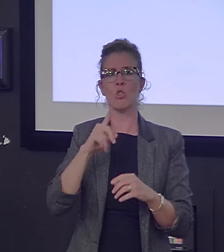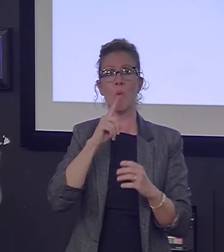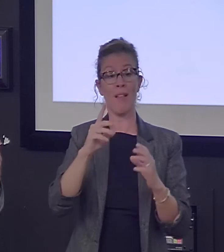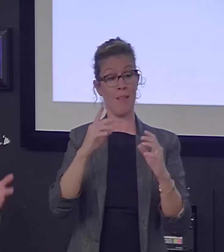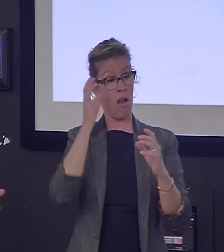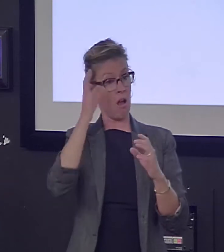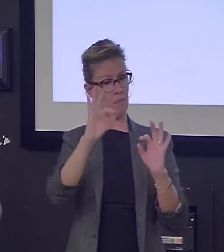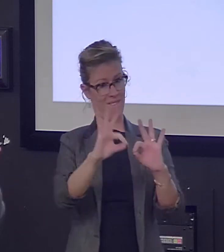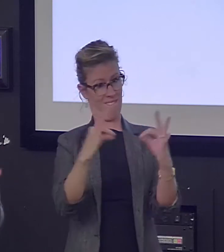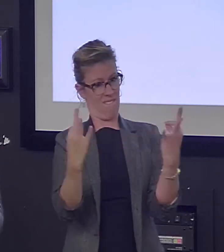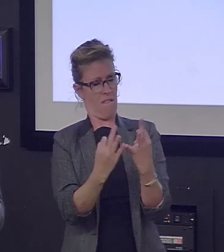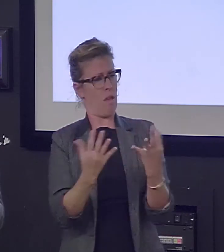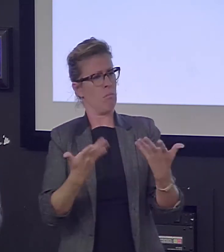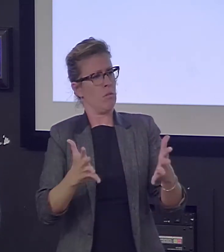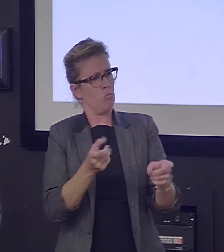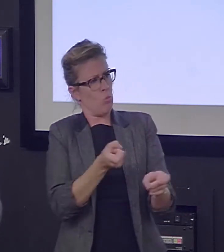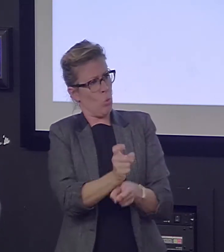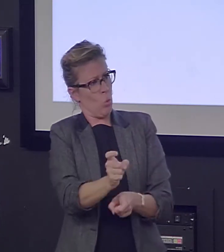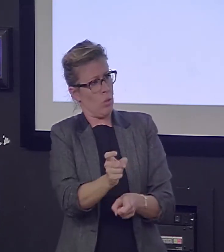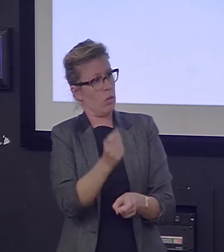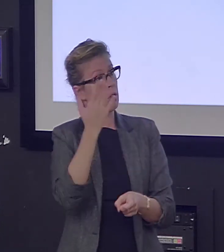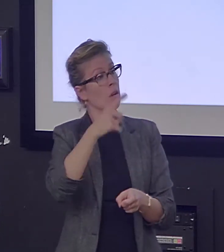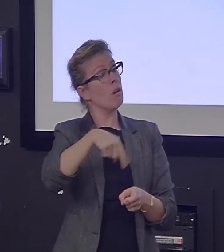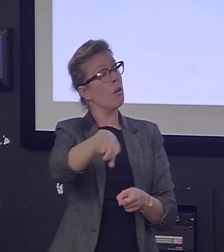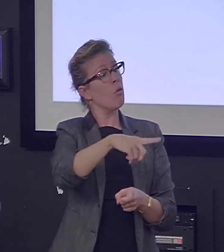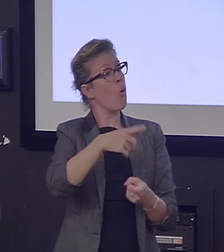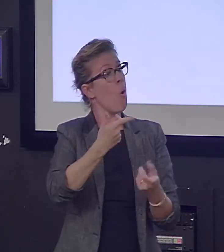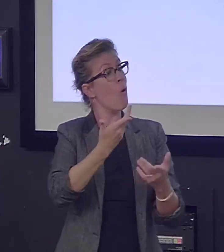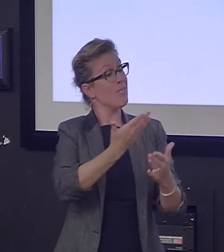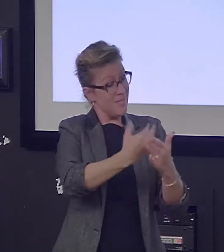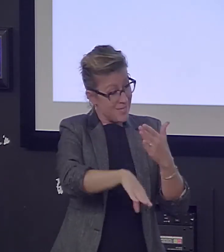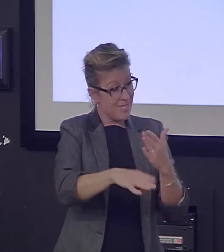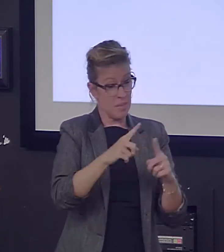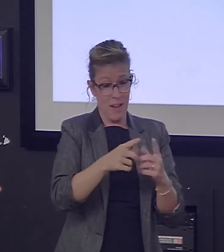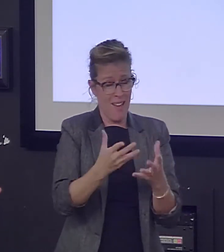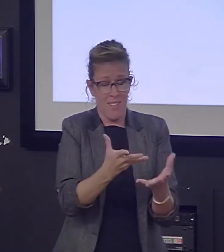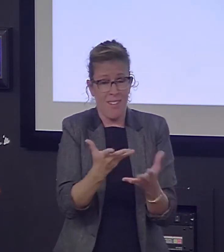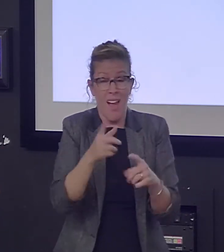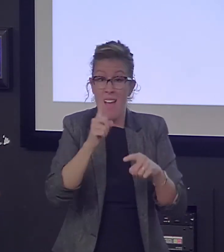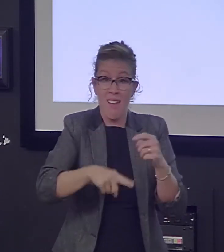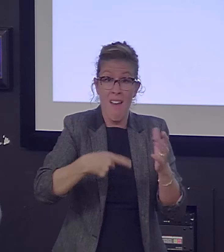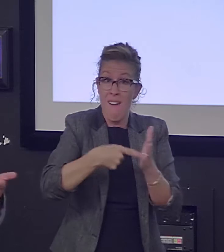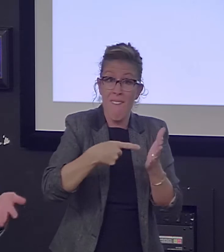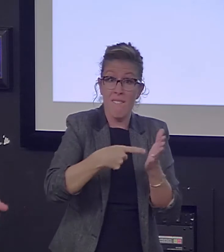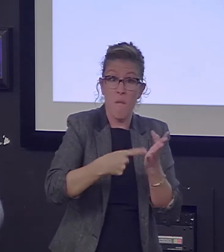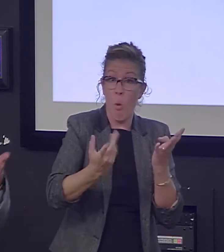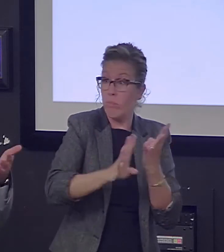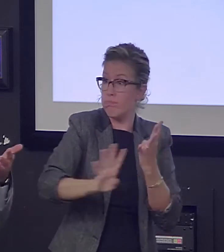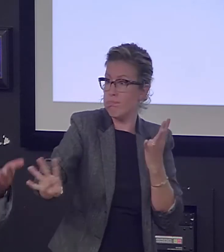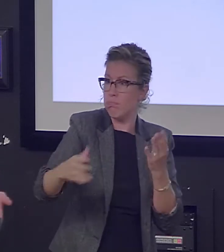And people who could not afford to take care of these many children were told that they could put